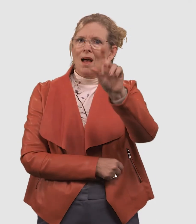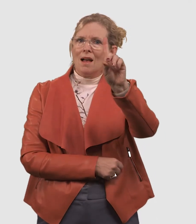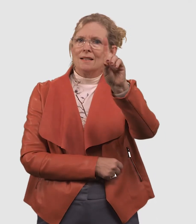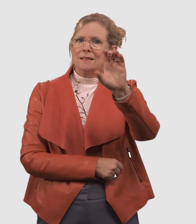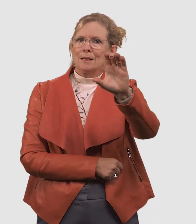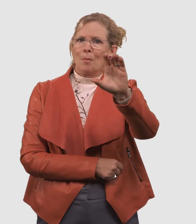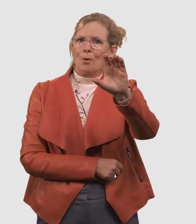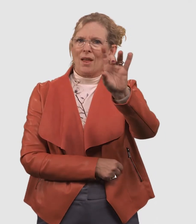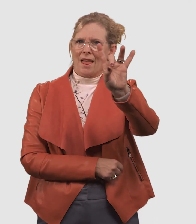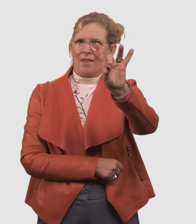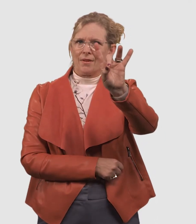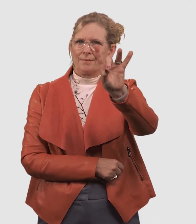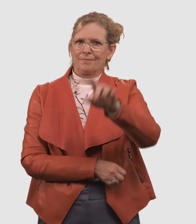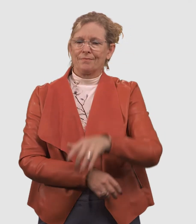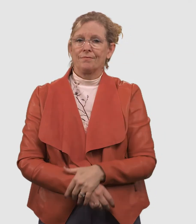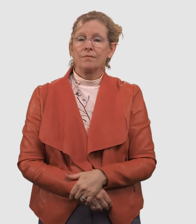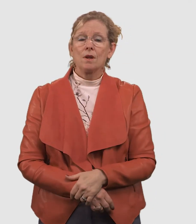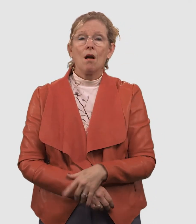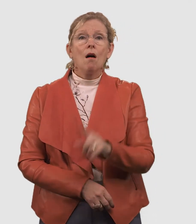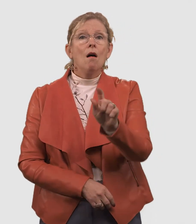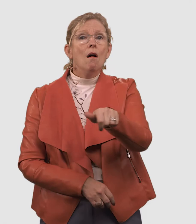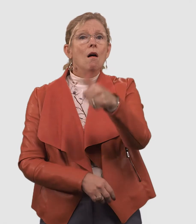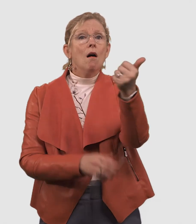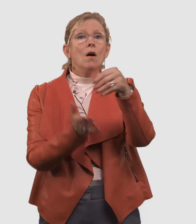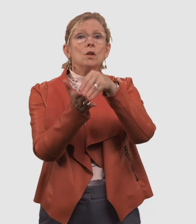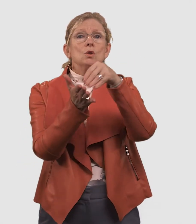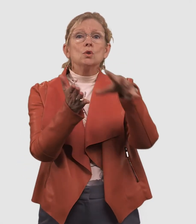in order to be fully vaccinated by December 8.